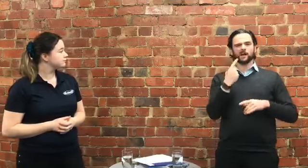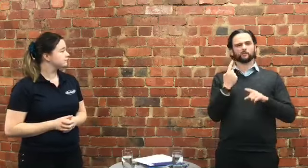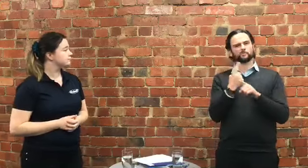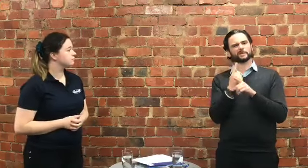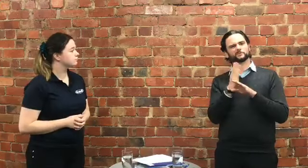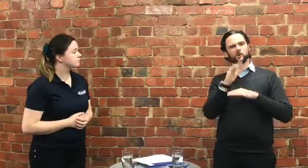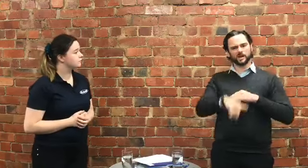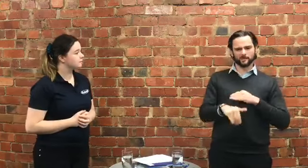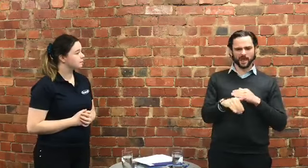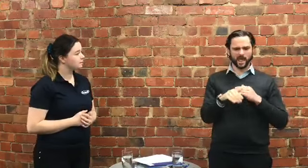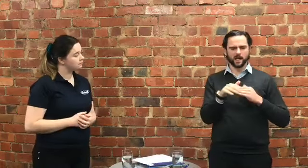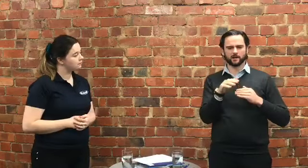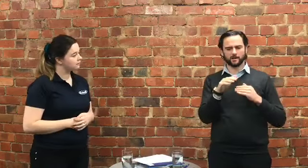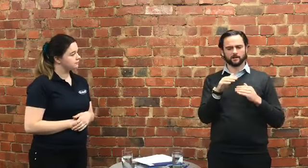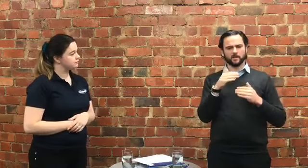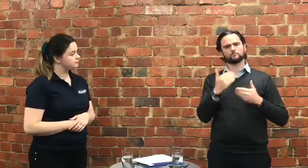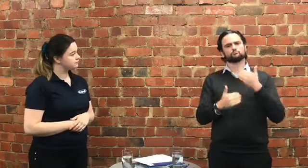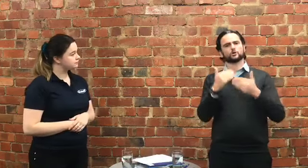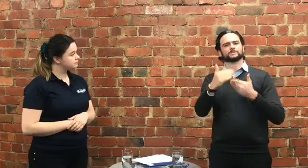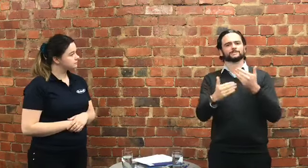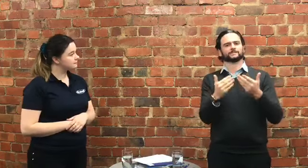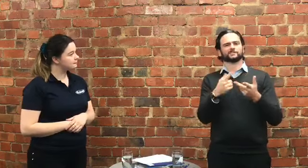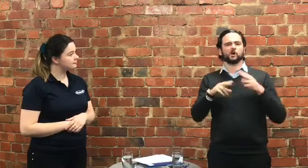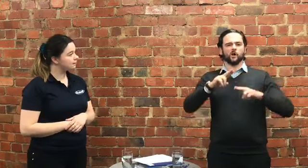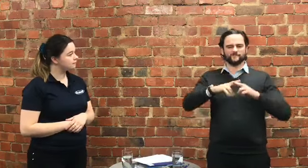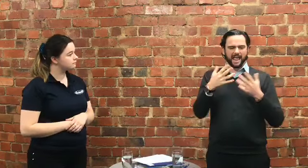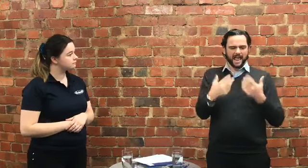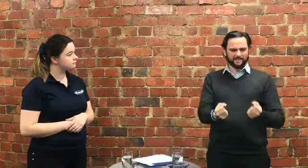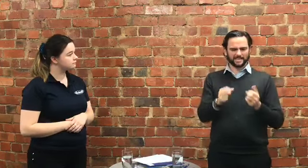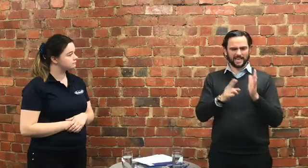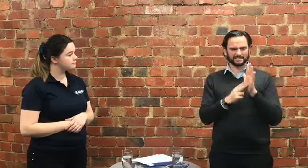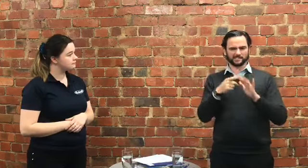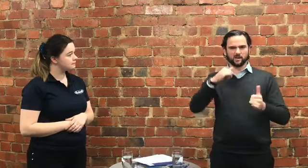Okay, so tonight we'll be talking about the process